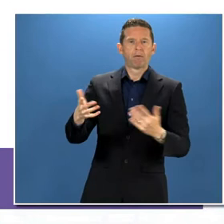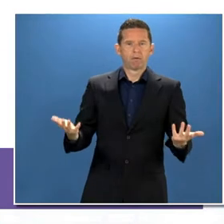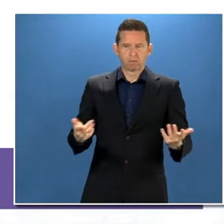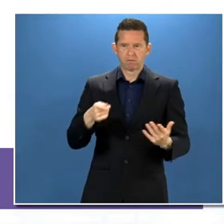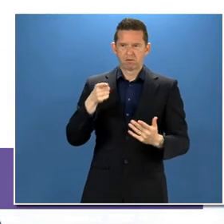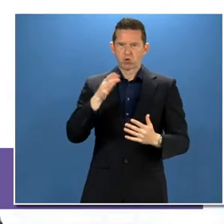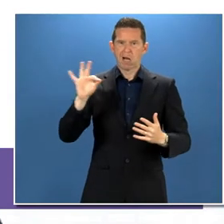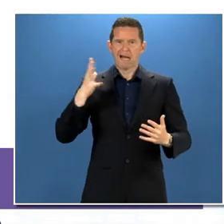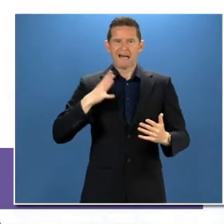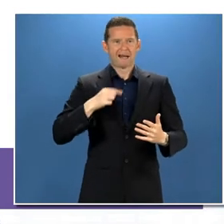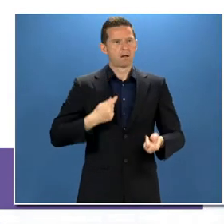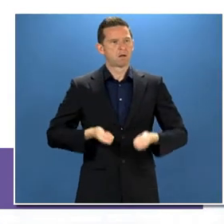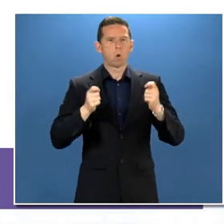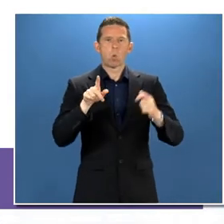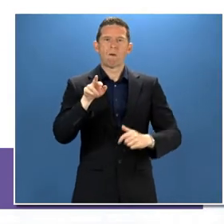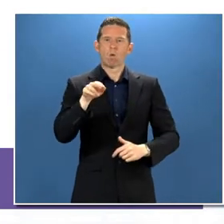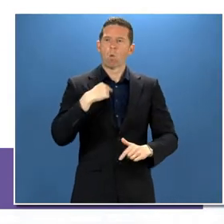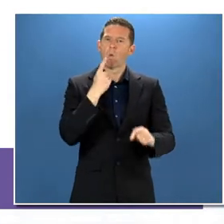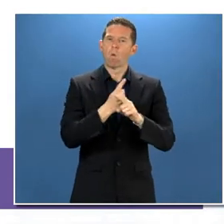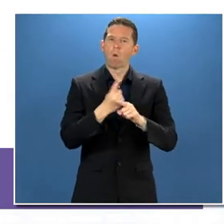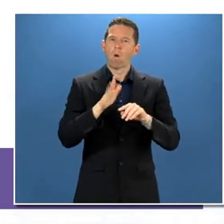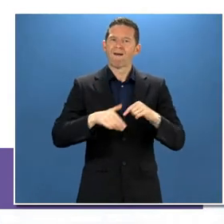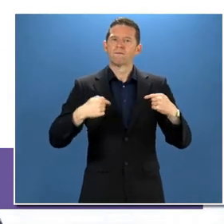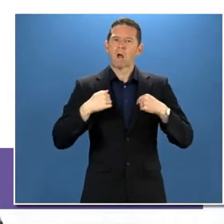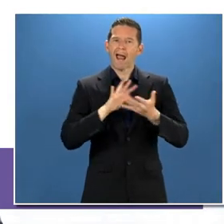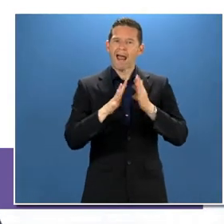discussed, but I think it is important for young people in particular with